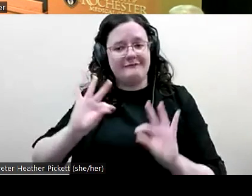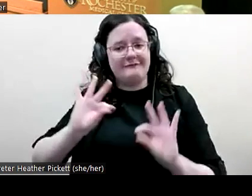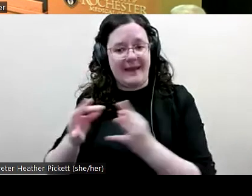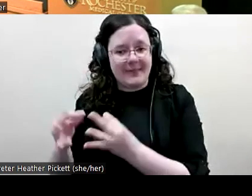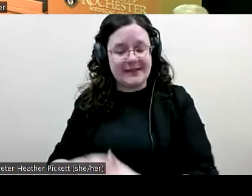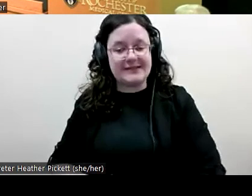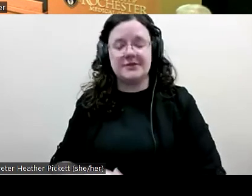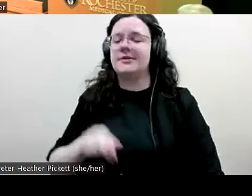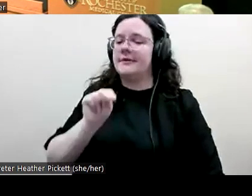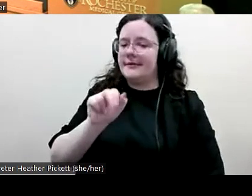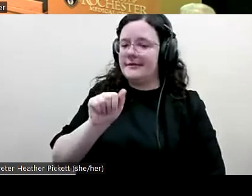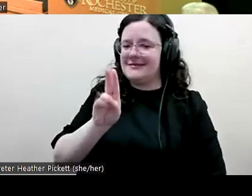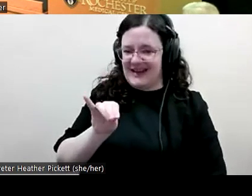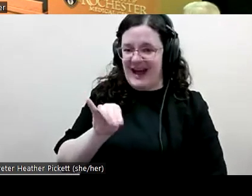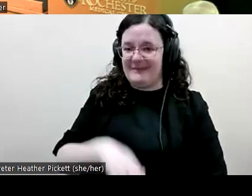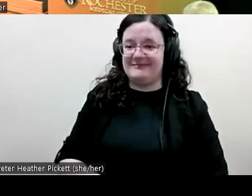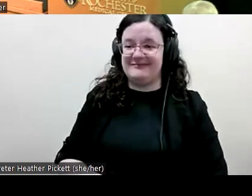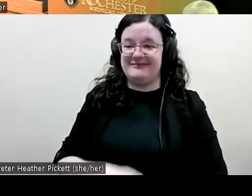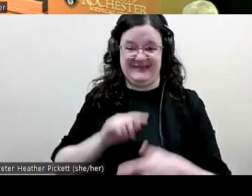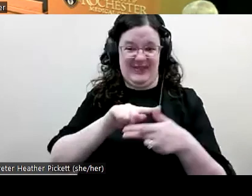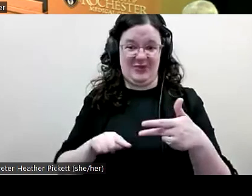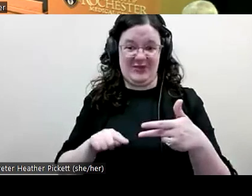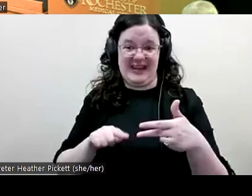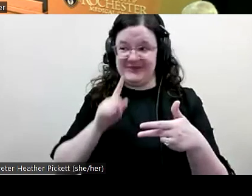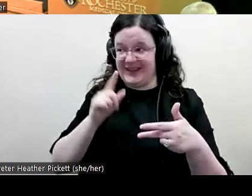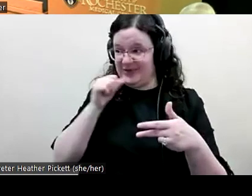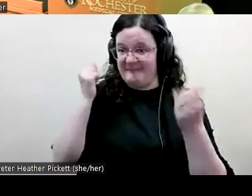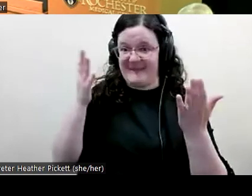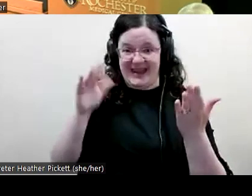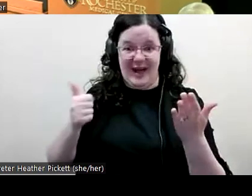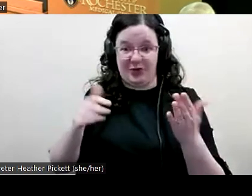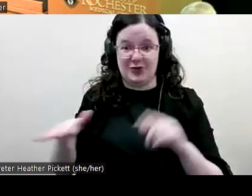Nami there's not a lot of different groups out there um sometimes in ins will pay for